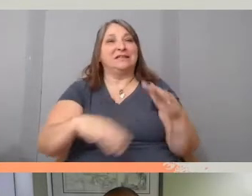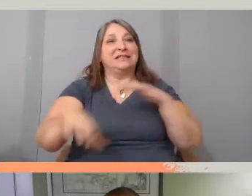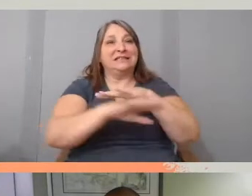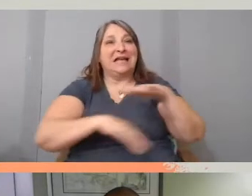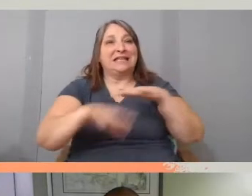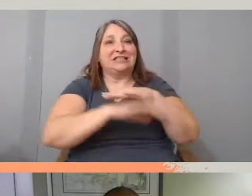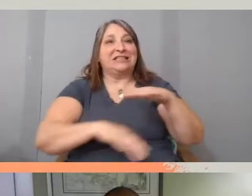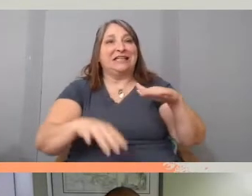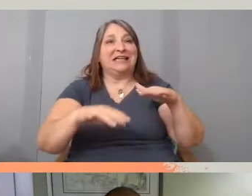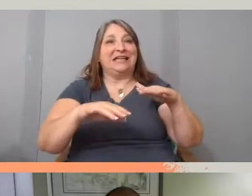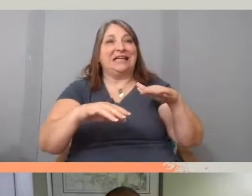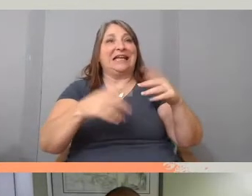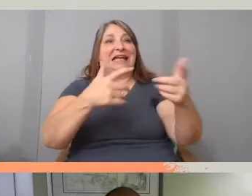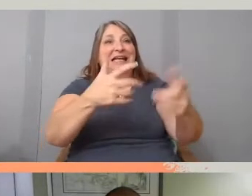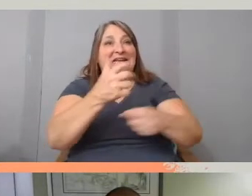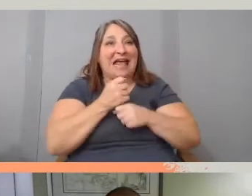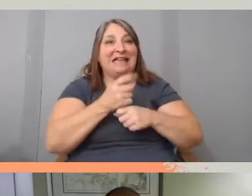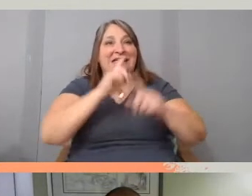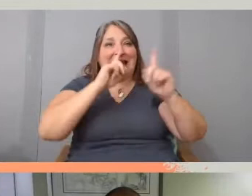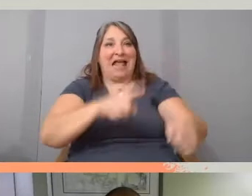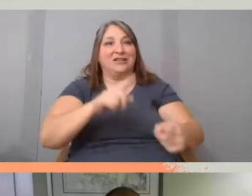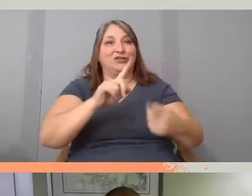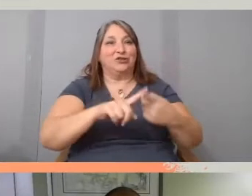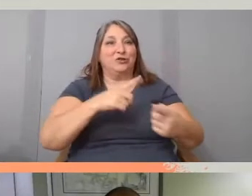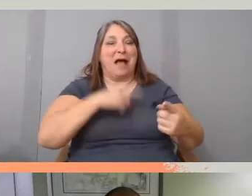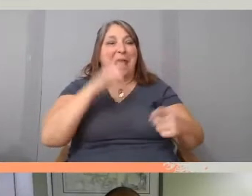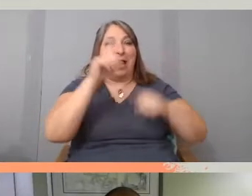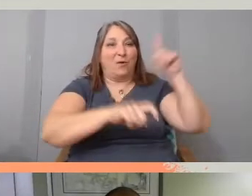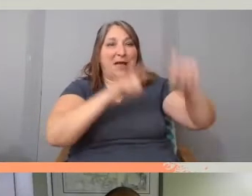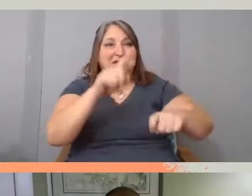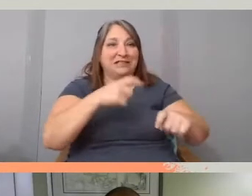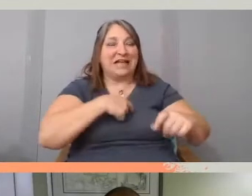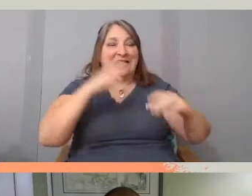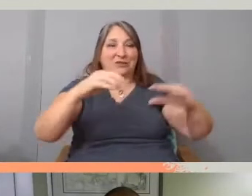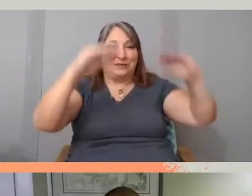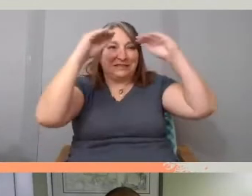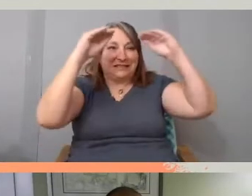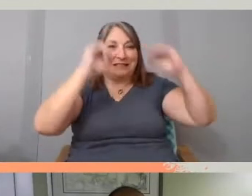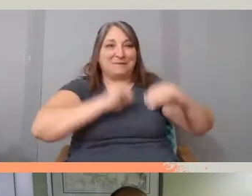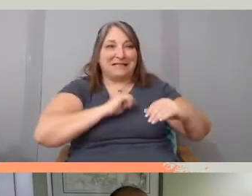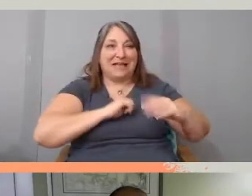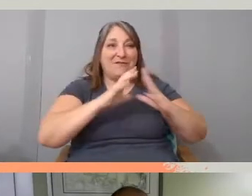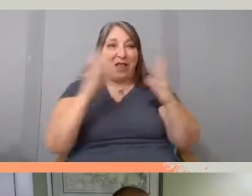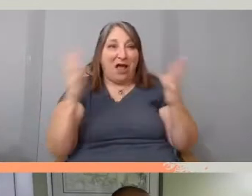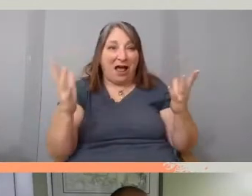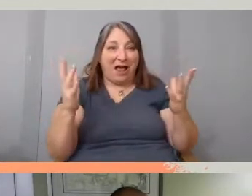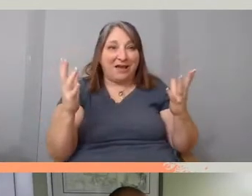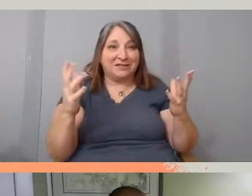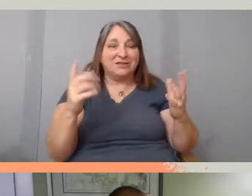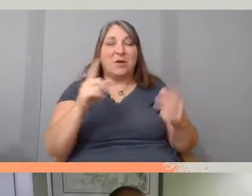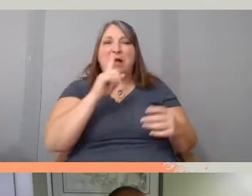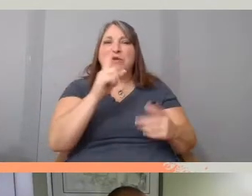answers to questions I had. You know, I had to teach myself a lot as well. So I'm really conscious of trying to create